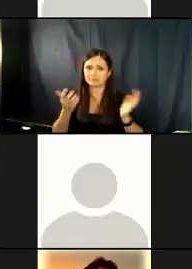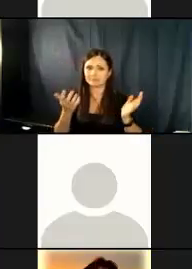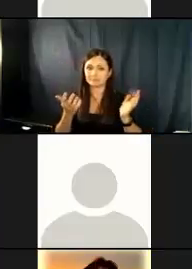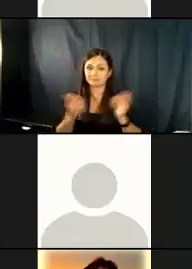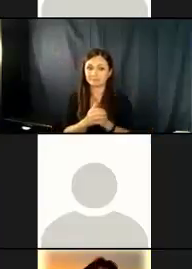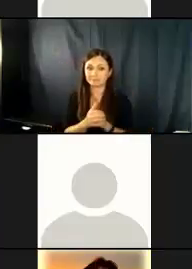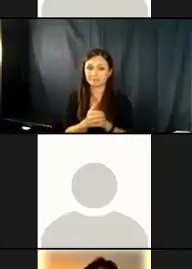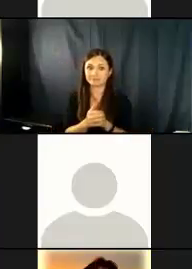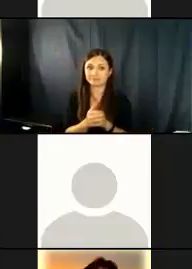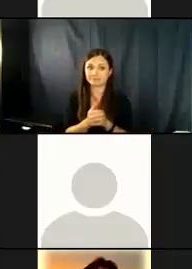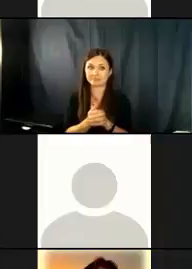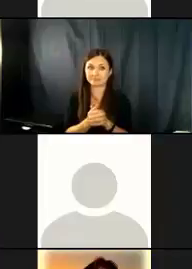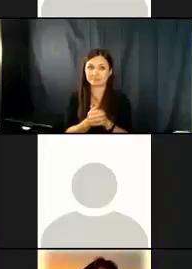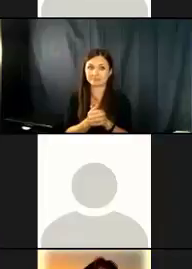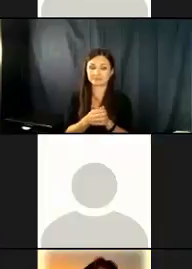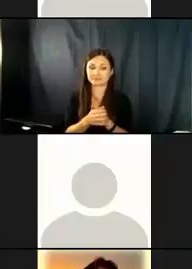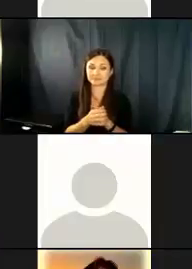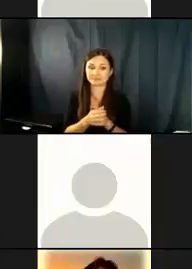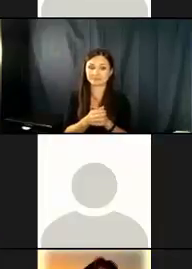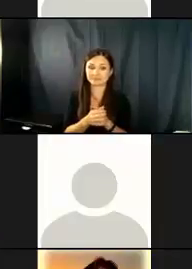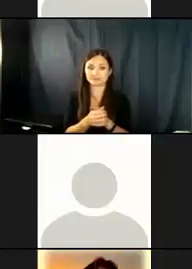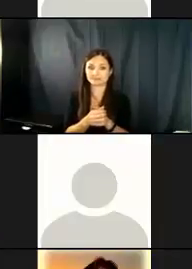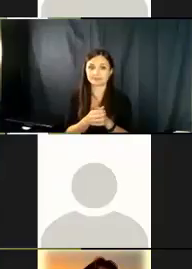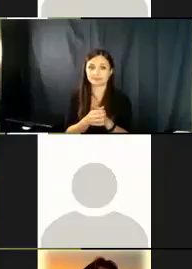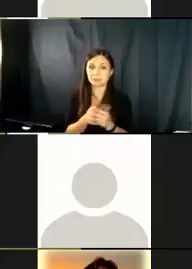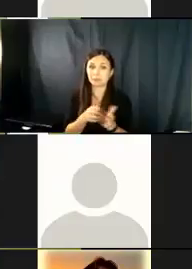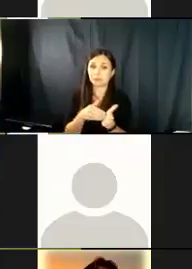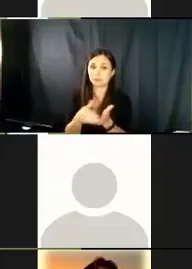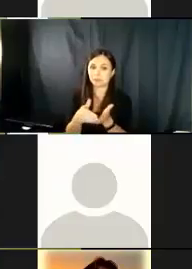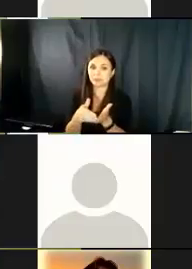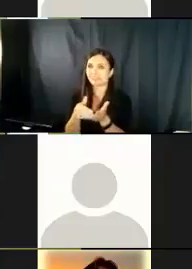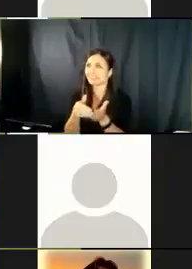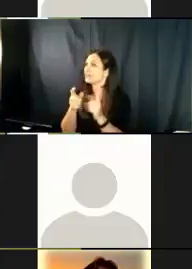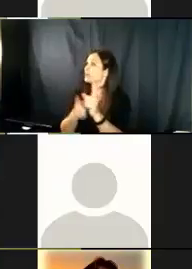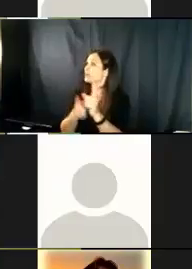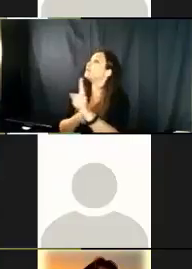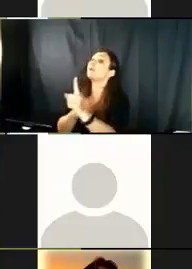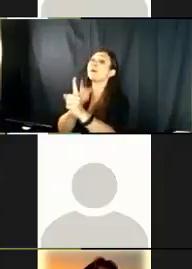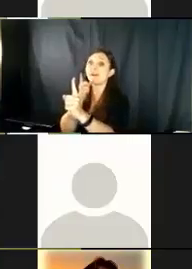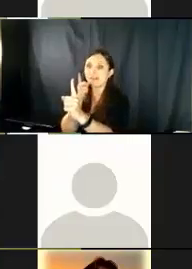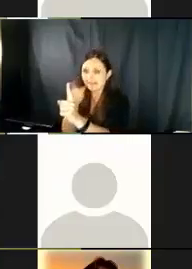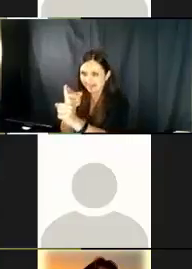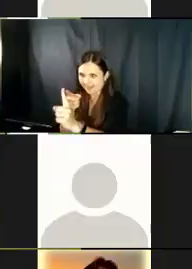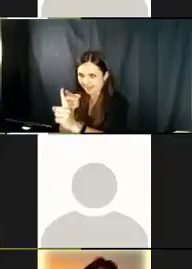Summer: so I certainly have a destination, and we have some tools to get us there, but